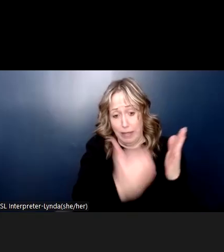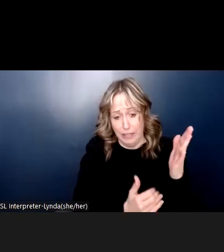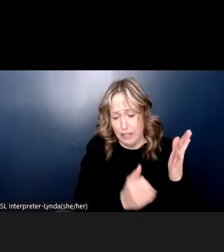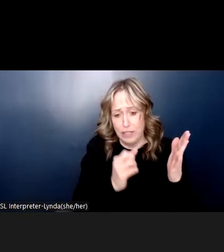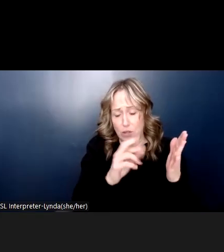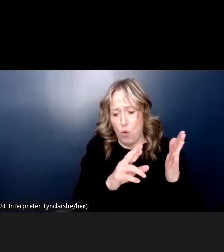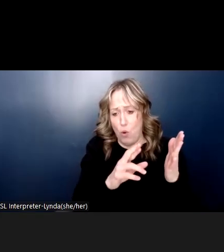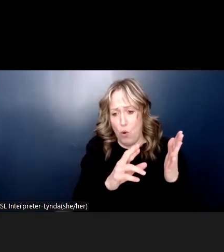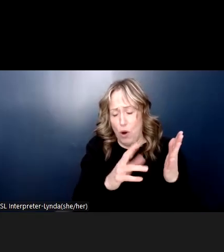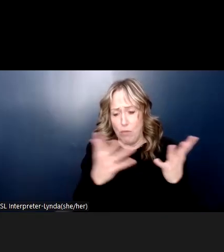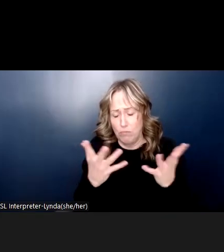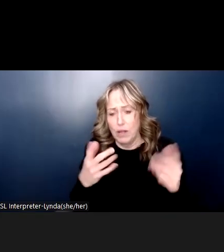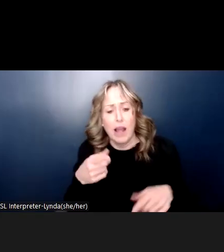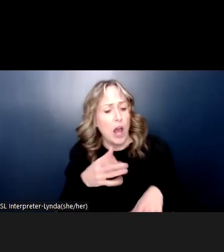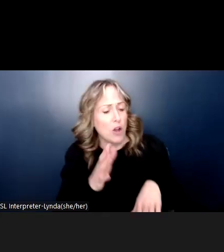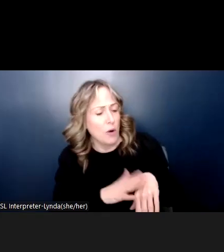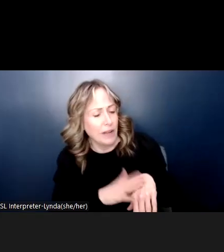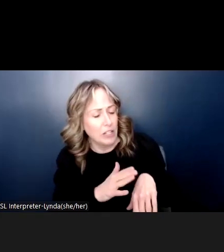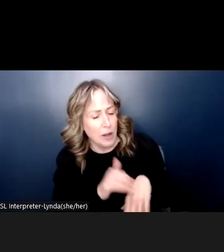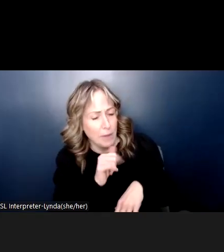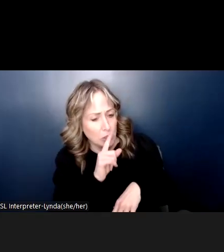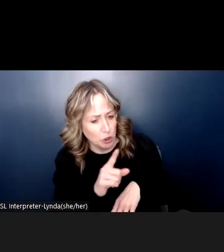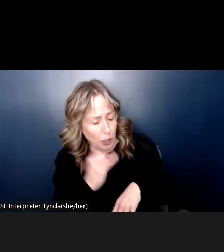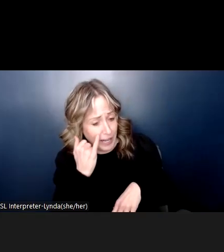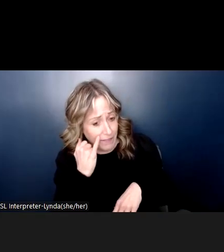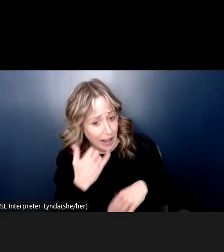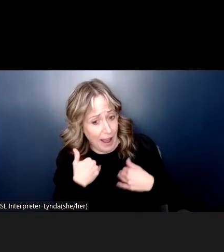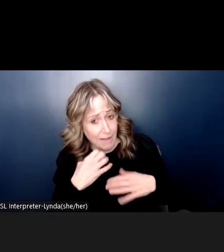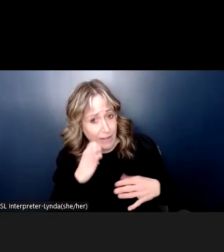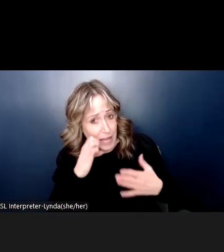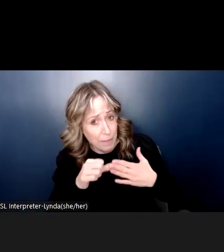I don't know about notifications. I'm not sure if they've turned on the emails that they I wouldn't be able to answer that question,